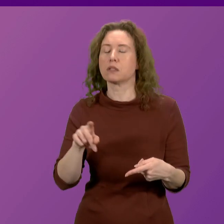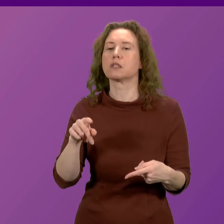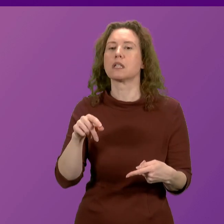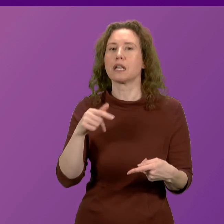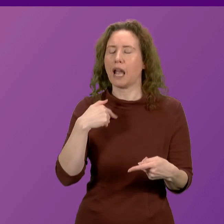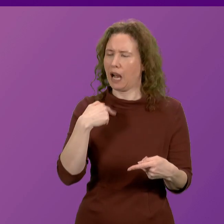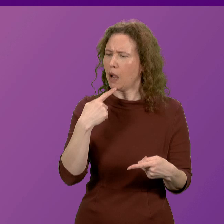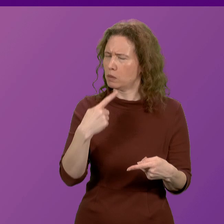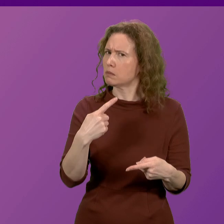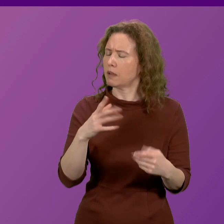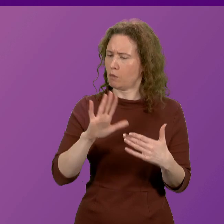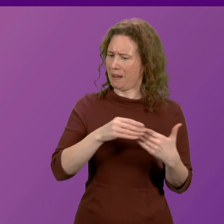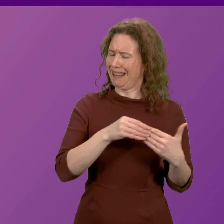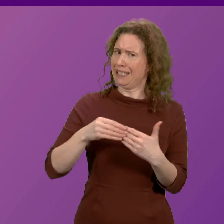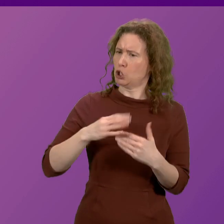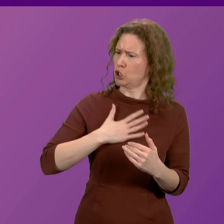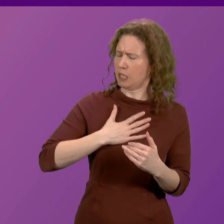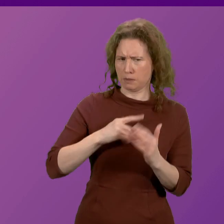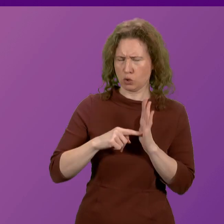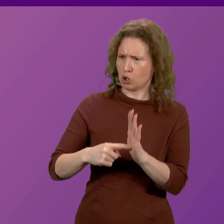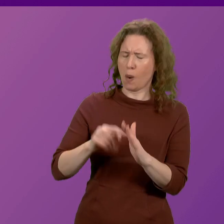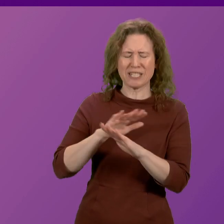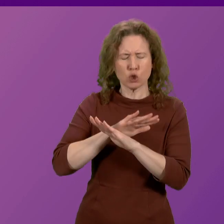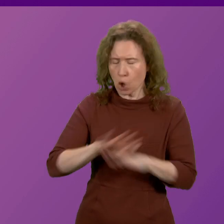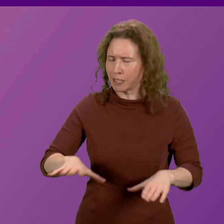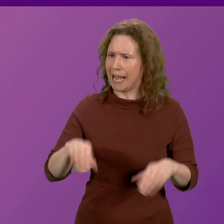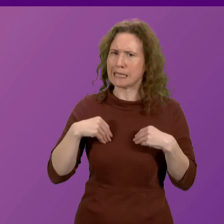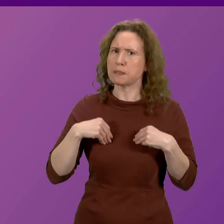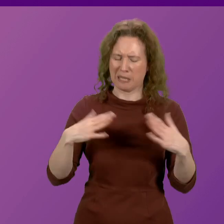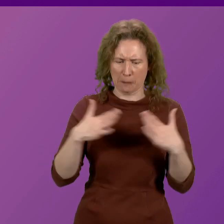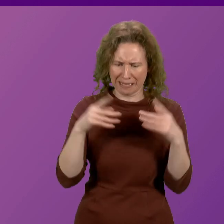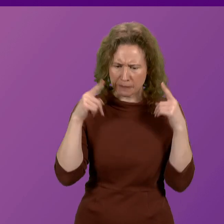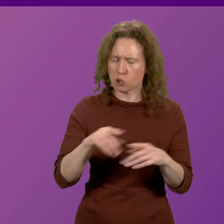it clear, from a leadership position, how intolerable I consider domestic abuse to be.